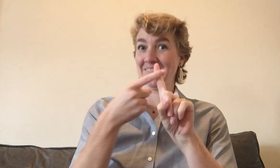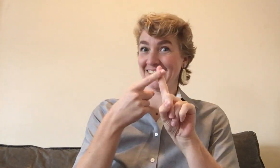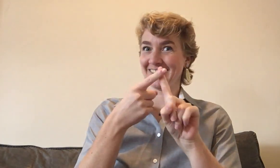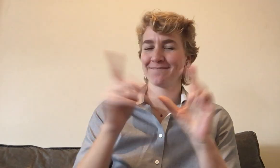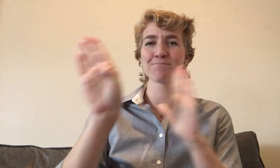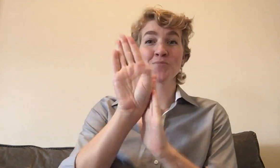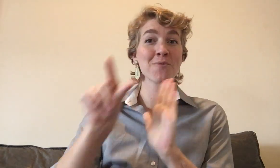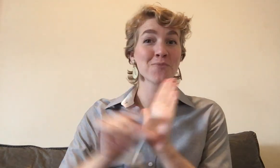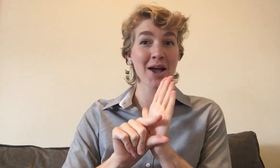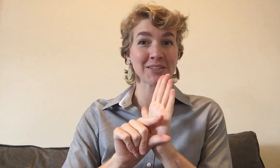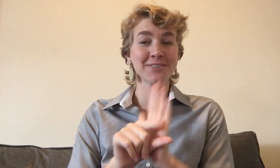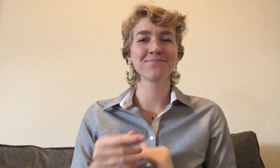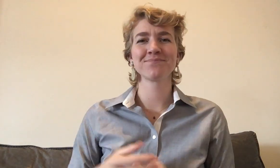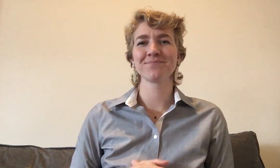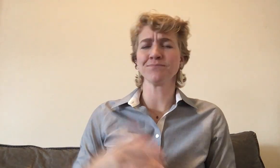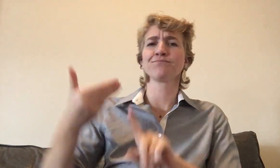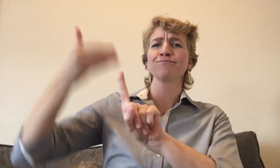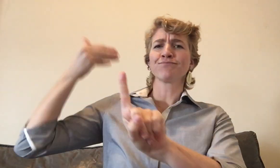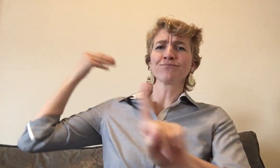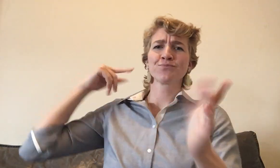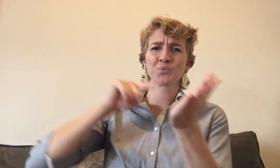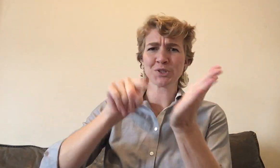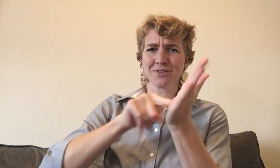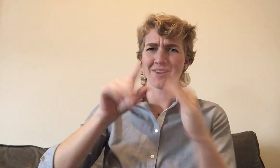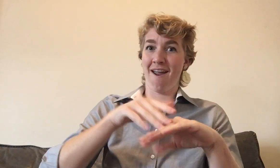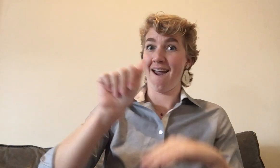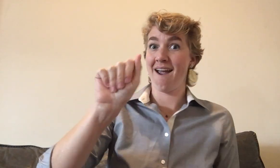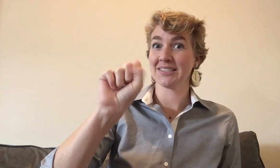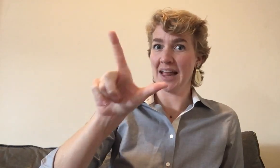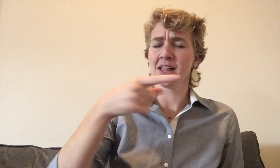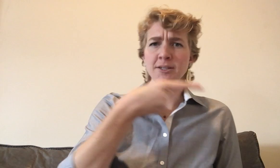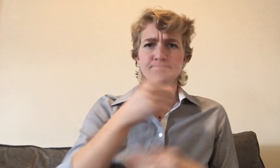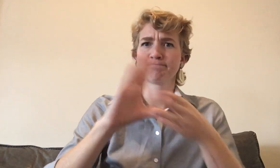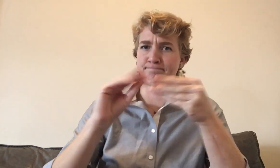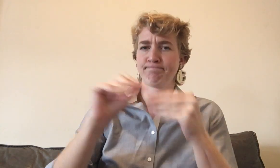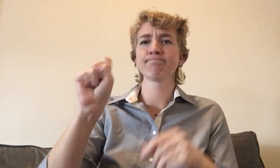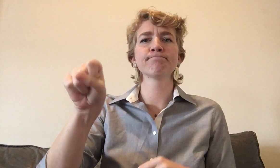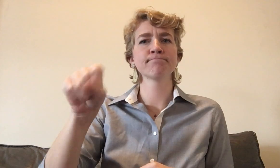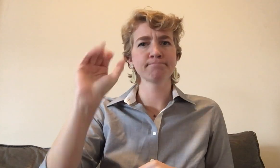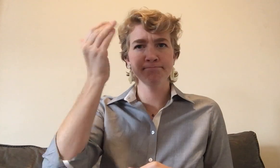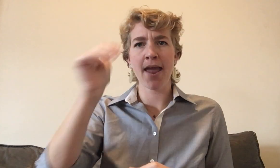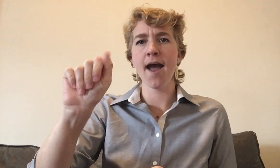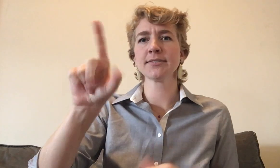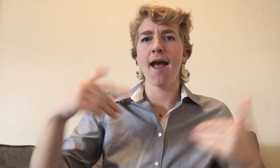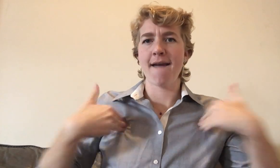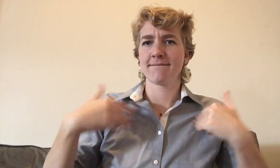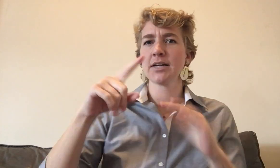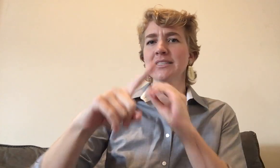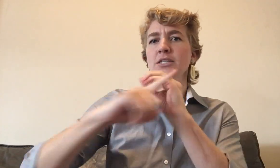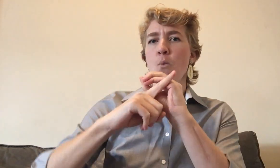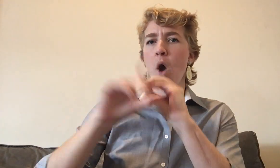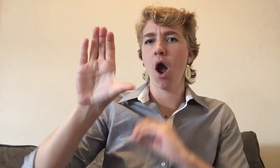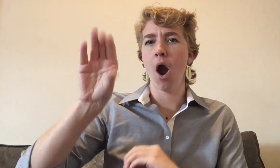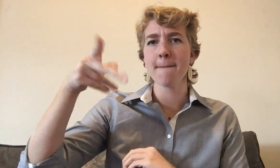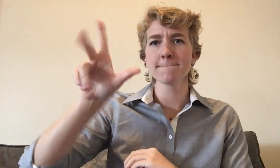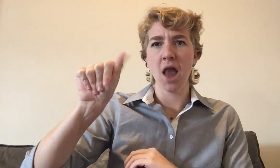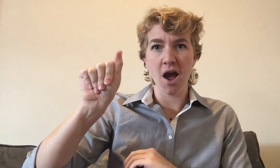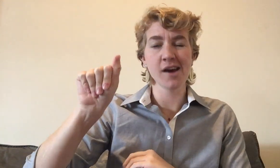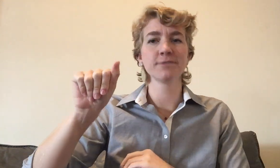First, the background. Previous research on ASL have stated that there seems to be a zero copula,